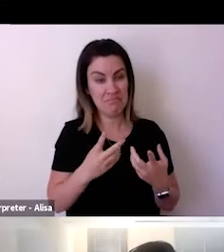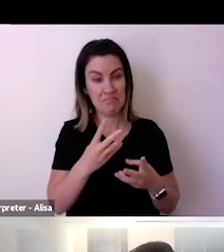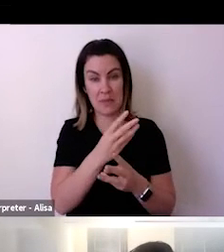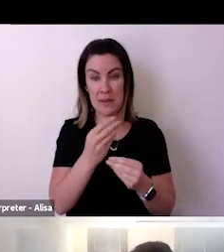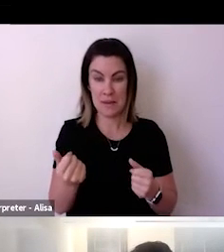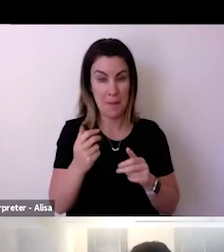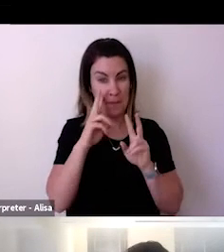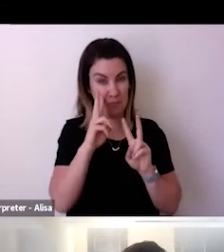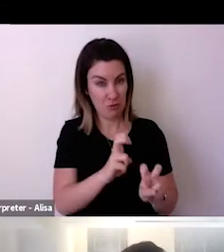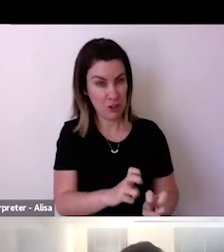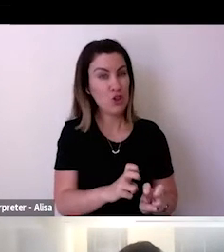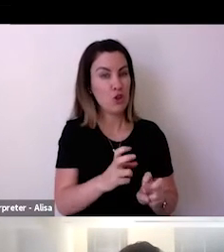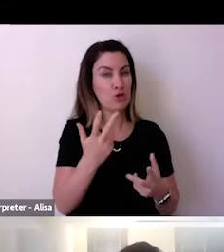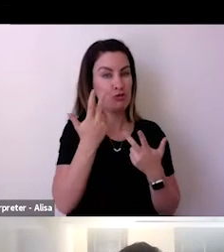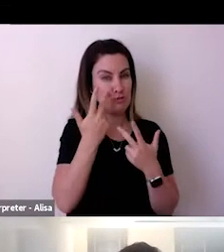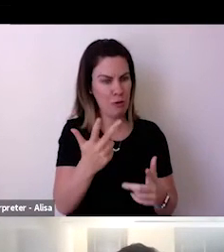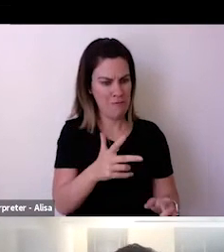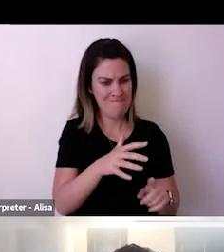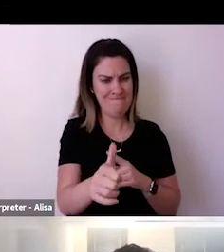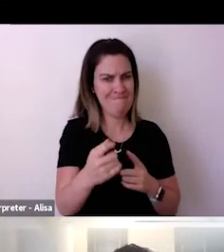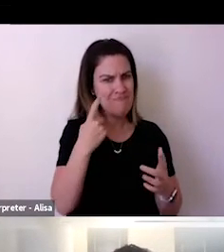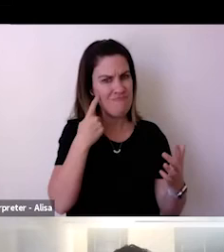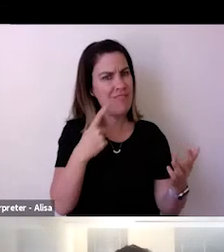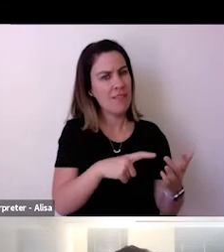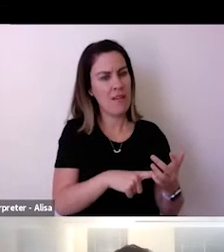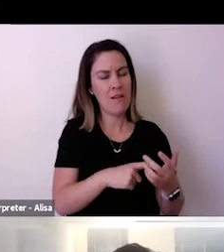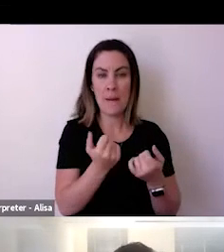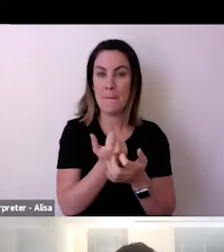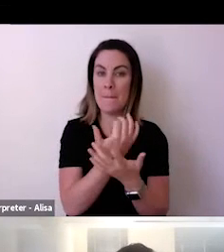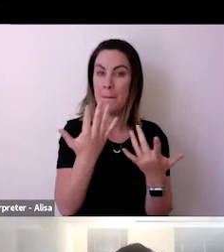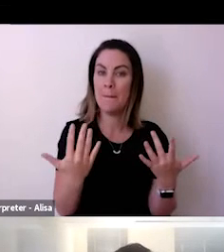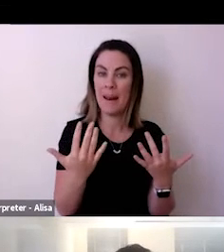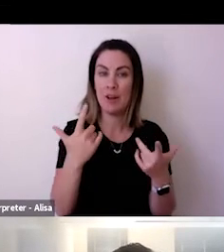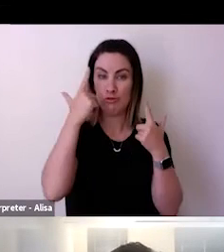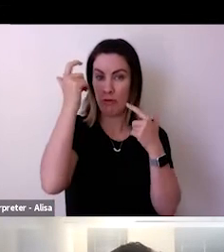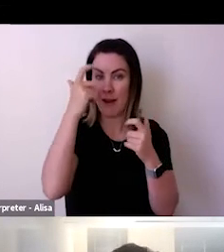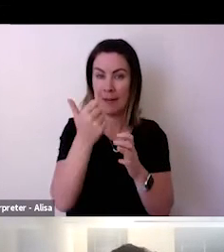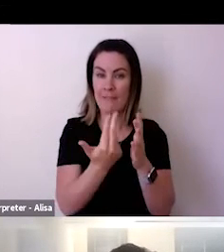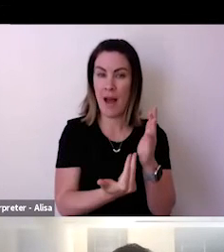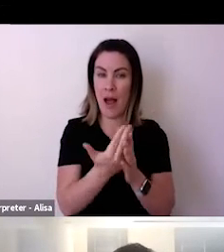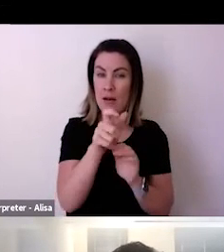will be identified and recognized that many creative artists worked as embedded creative the cross